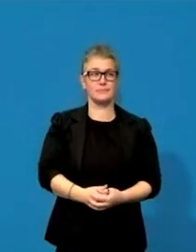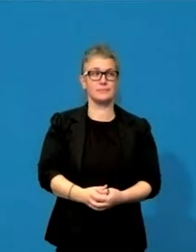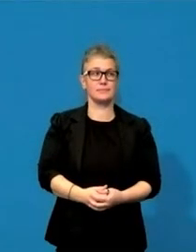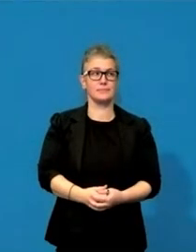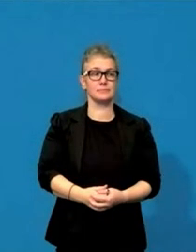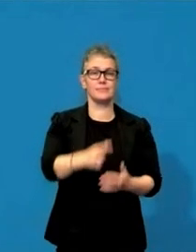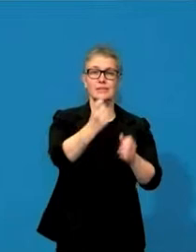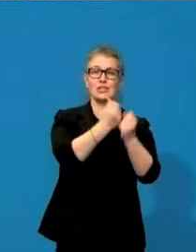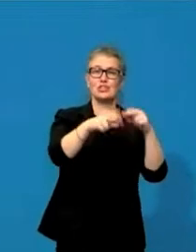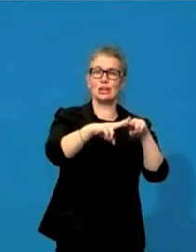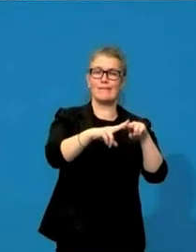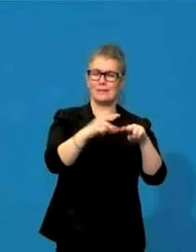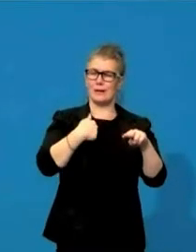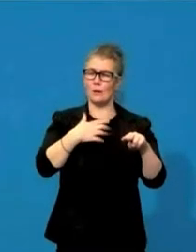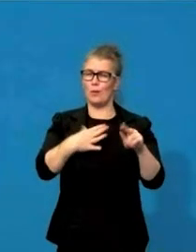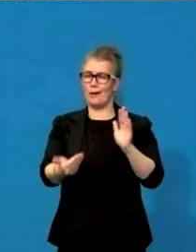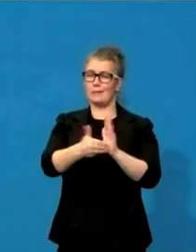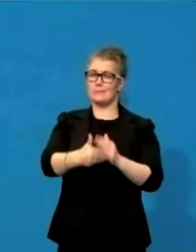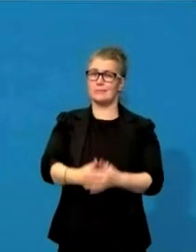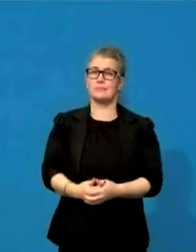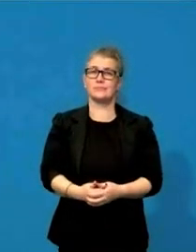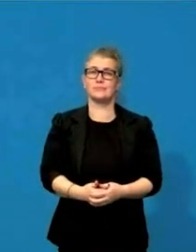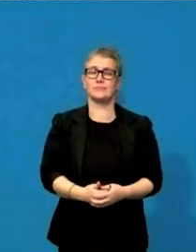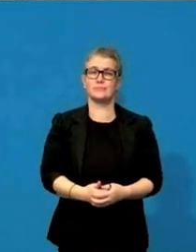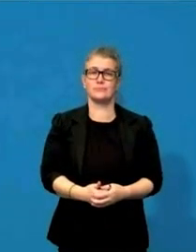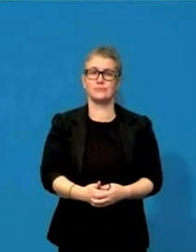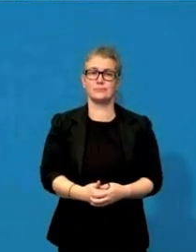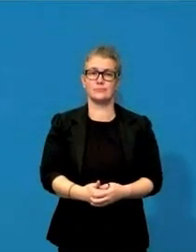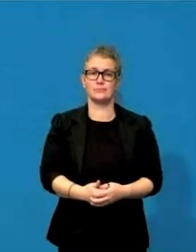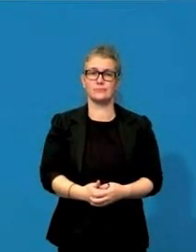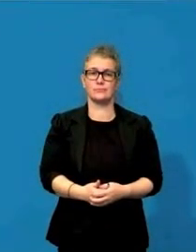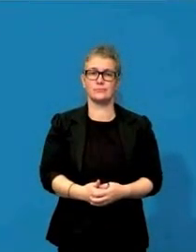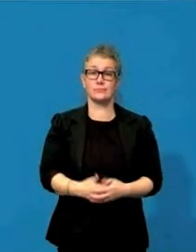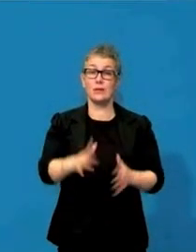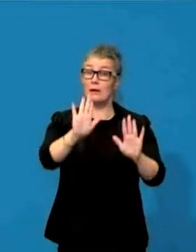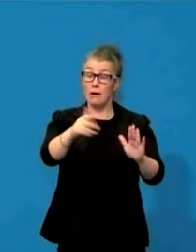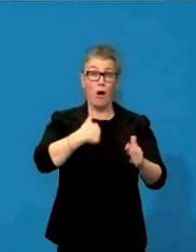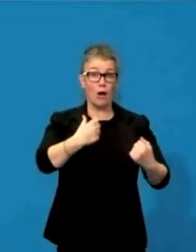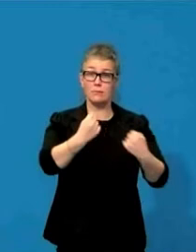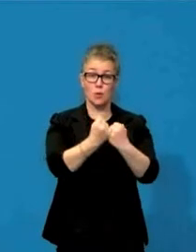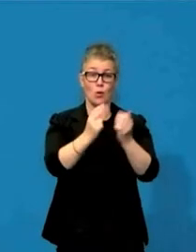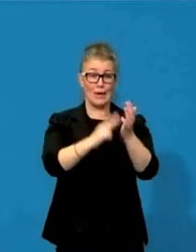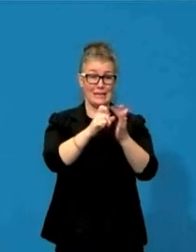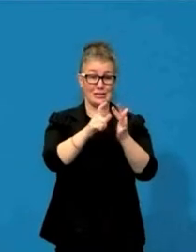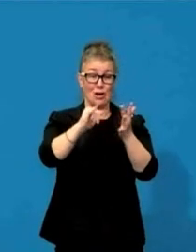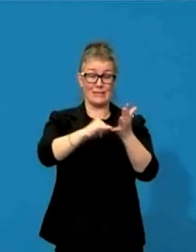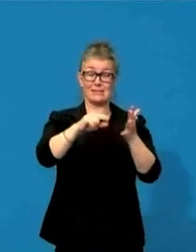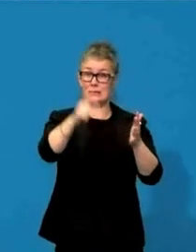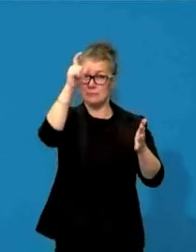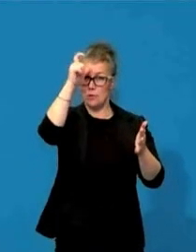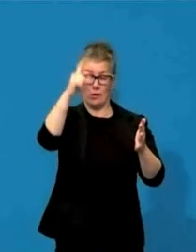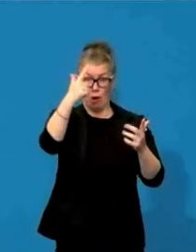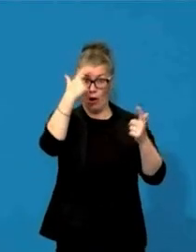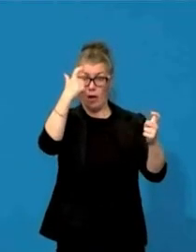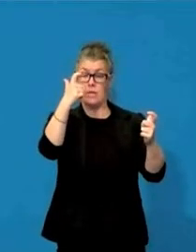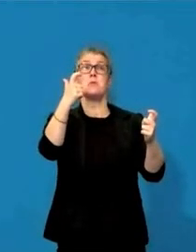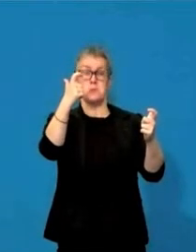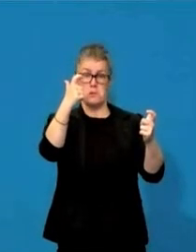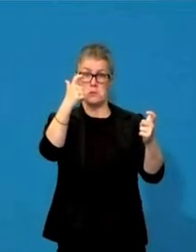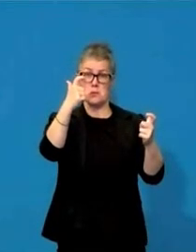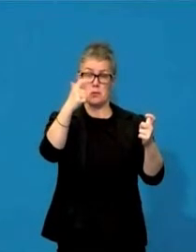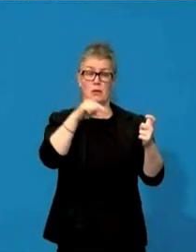One of the - the - I support the whole NDIS concept in that it's adding a whole bunch